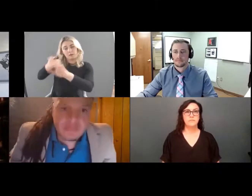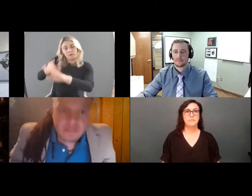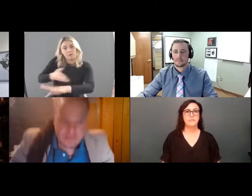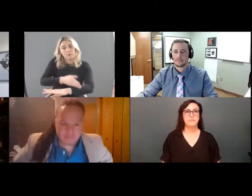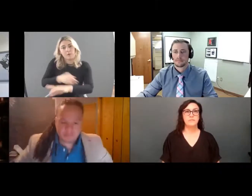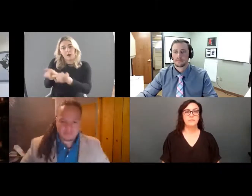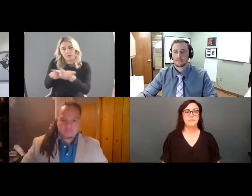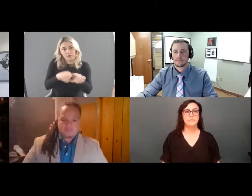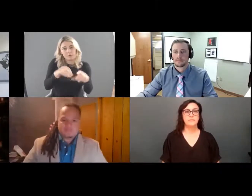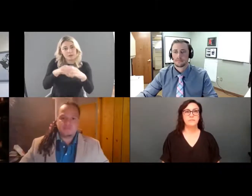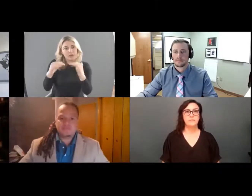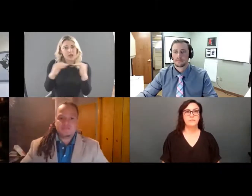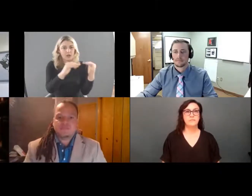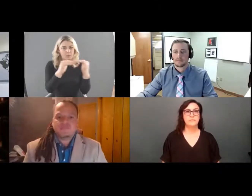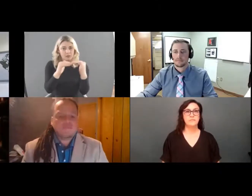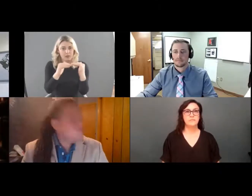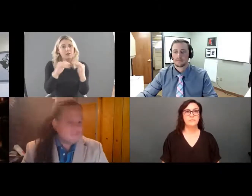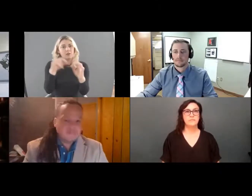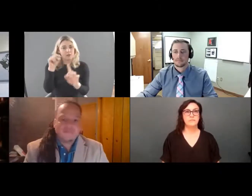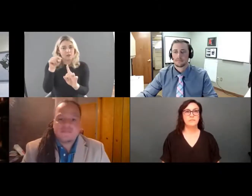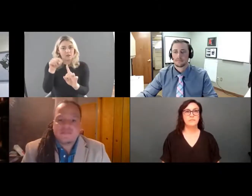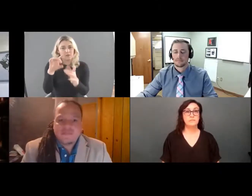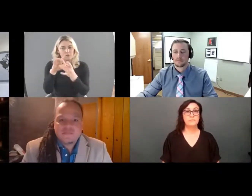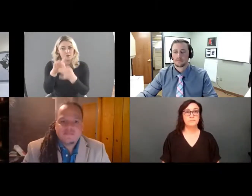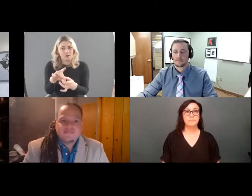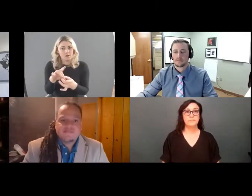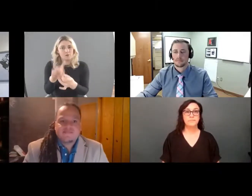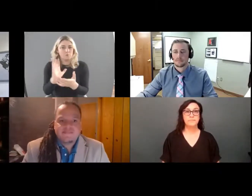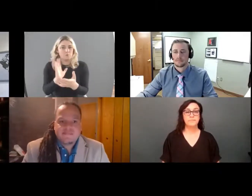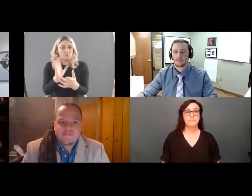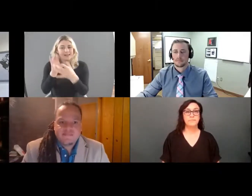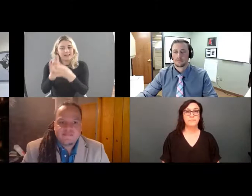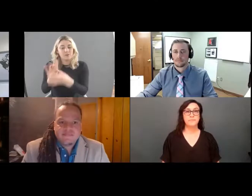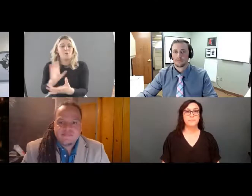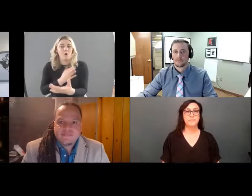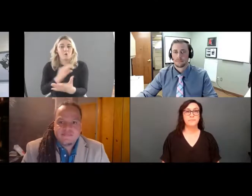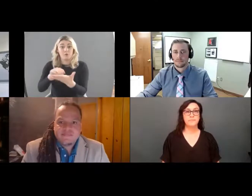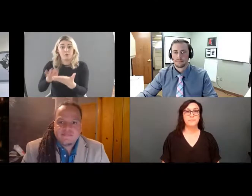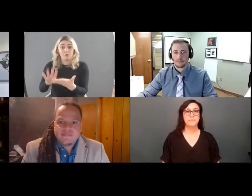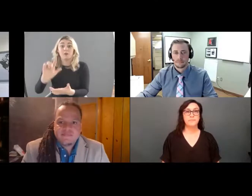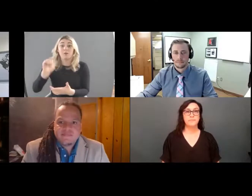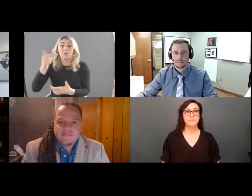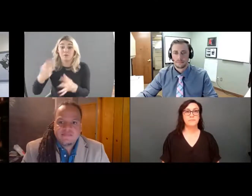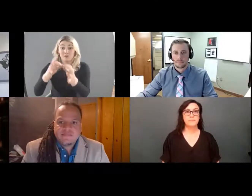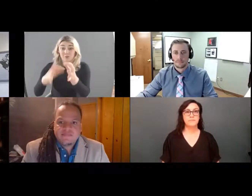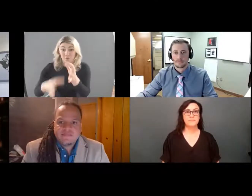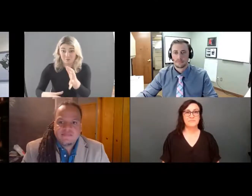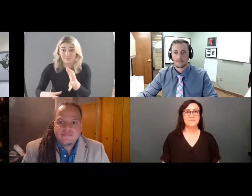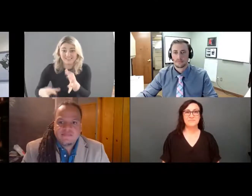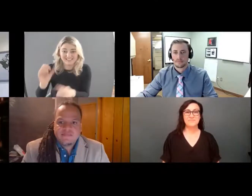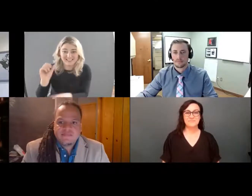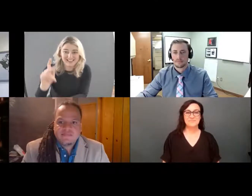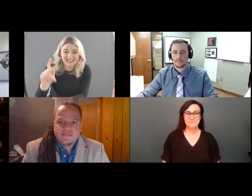And this is particularly in the context of our students. Qualitative data is